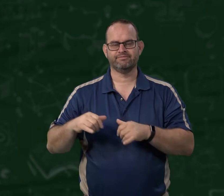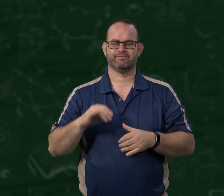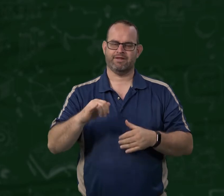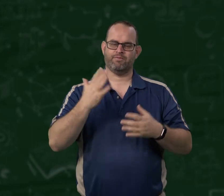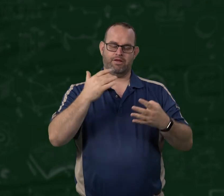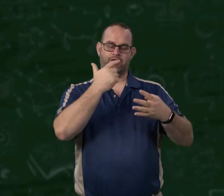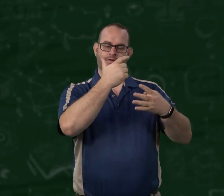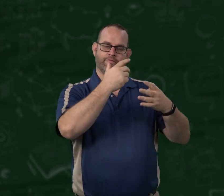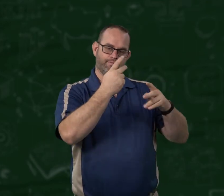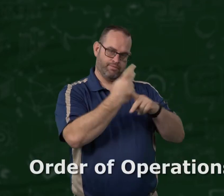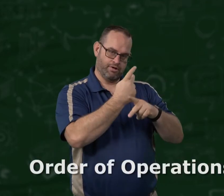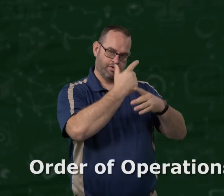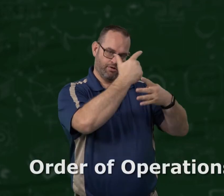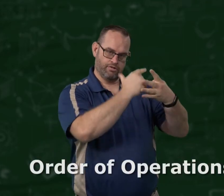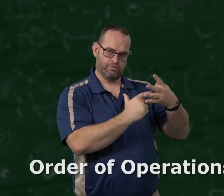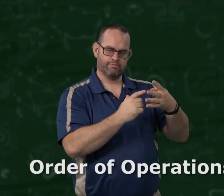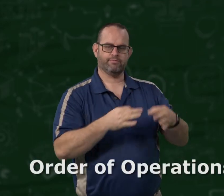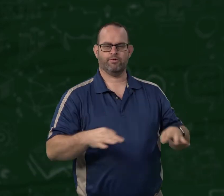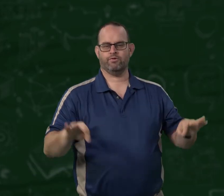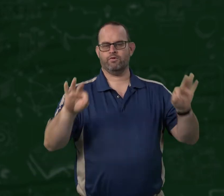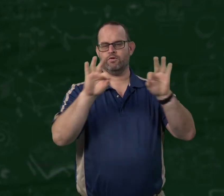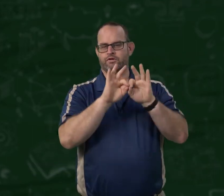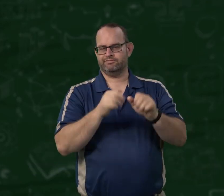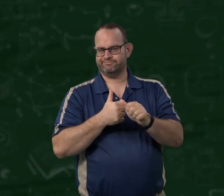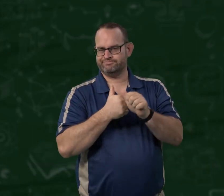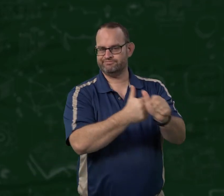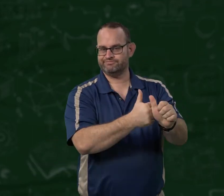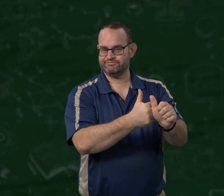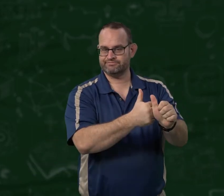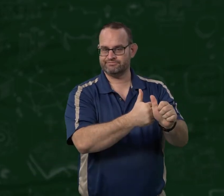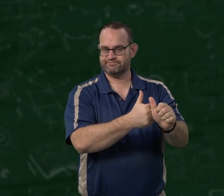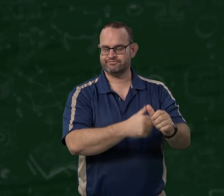It is important to follow the order of operations.